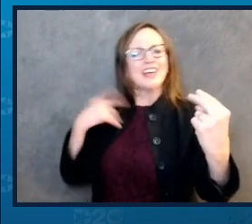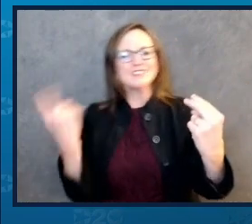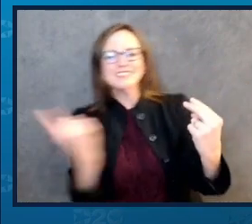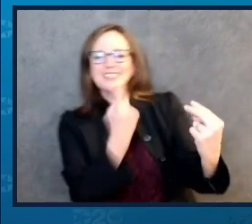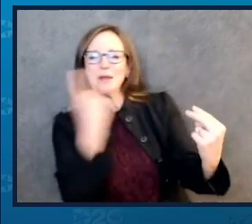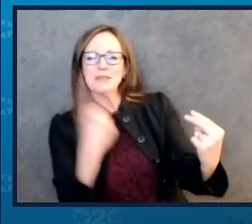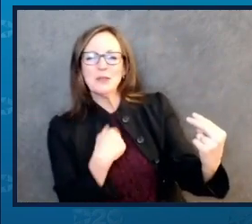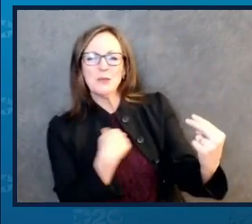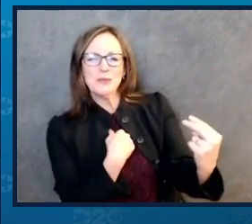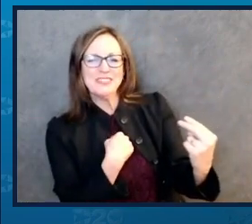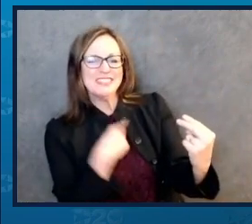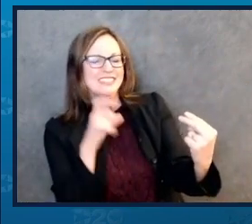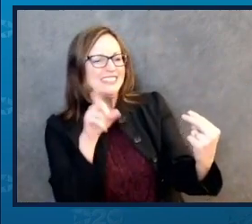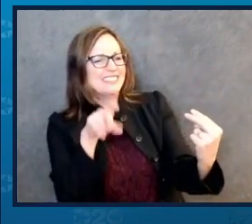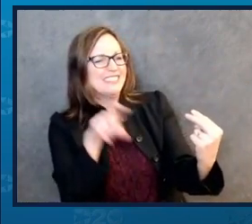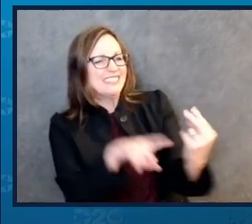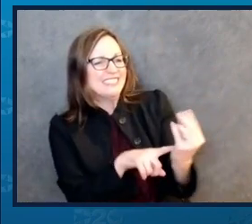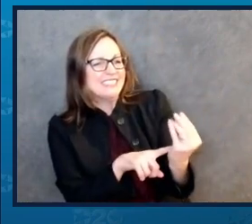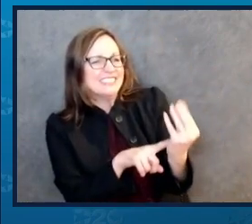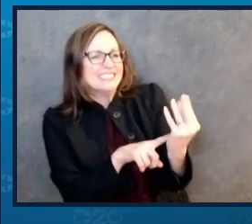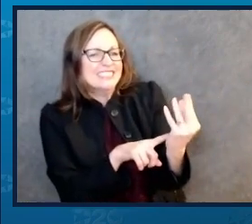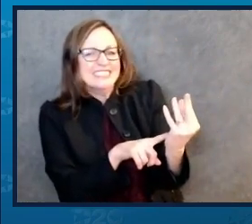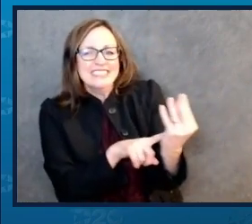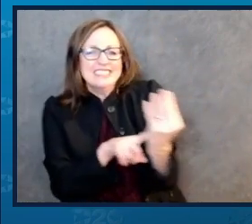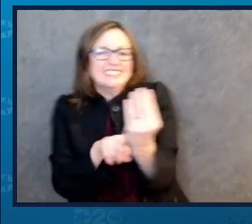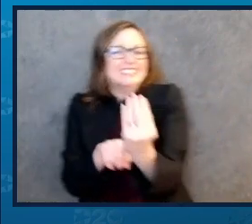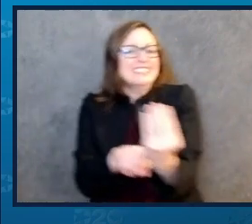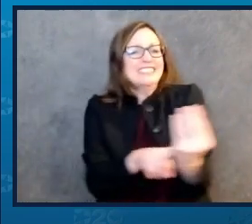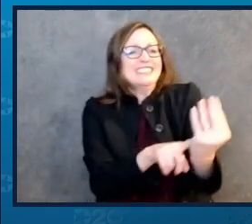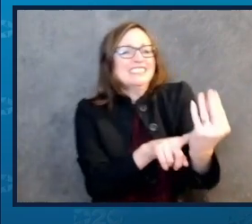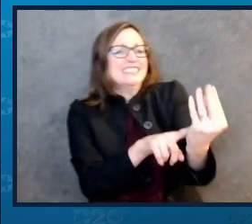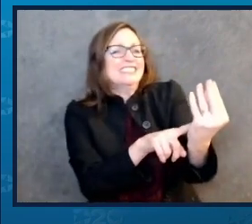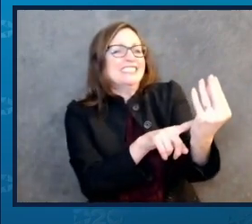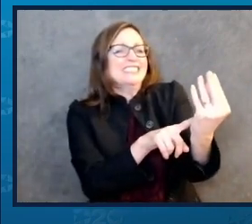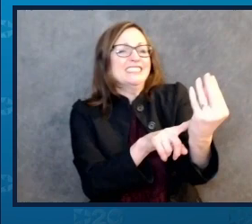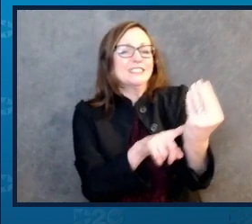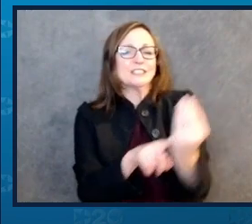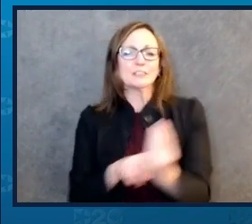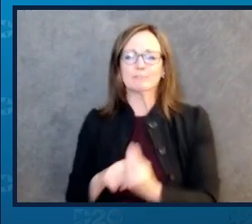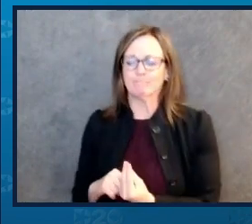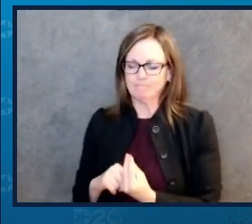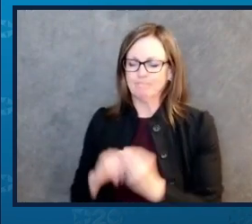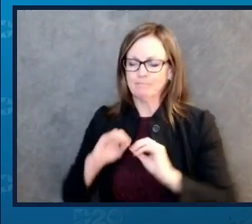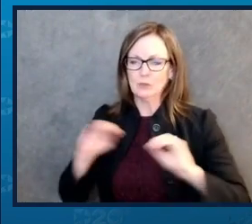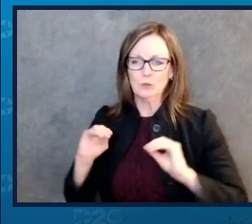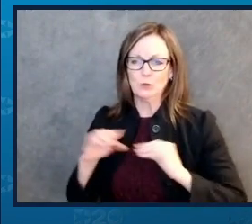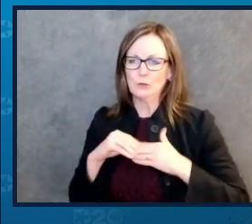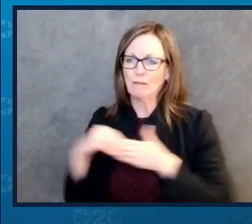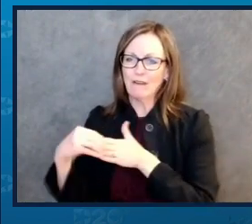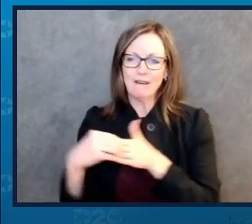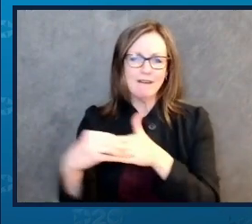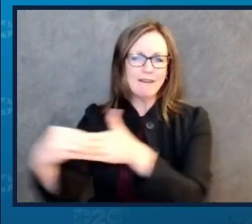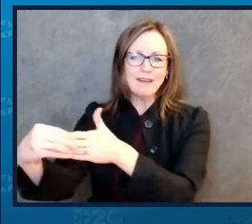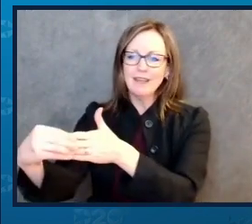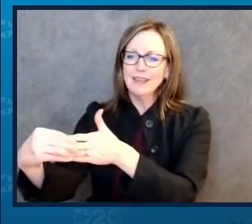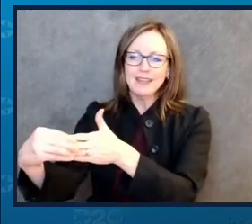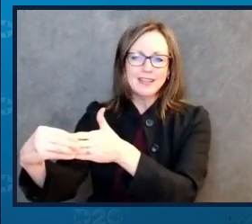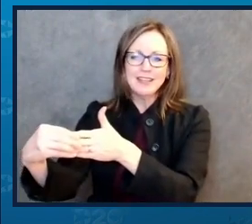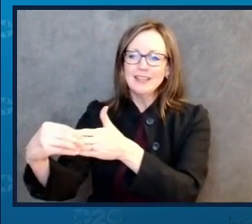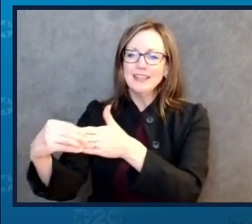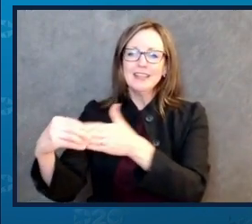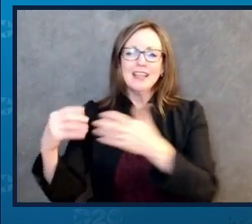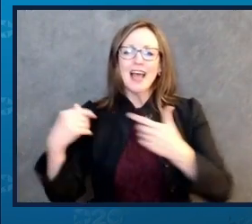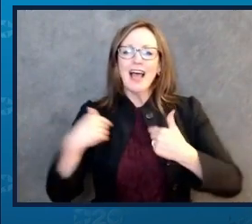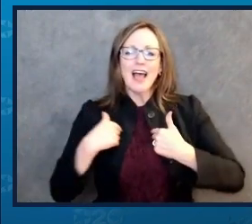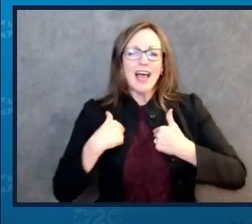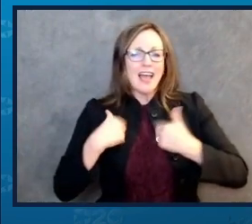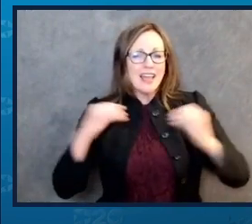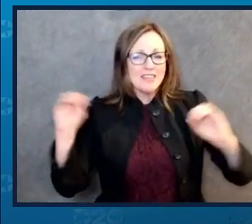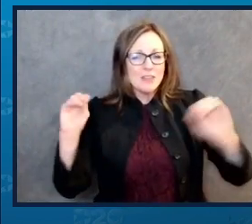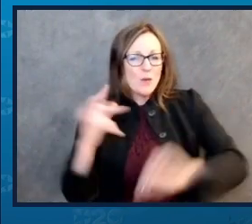OTHER.